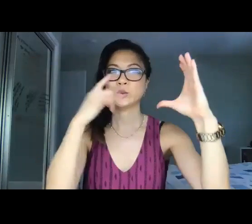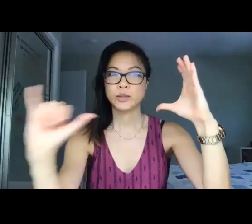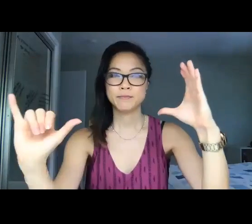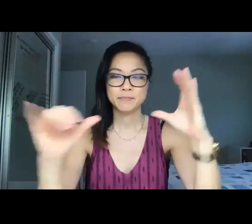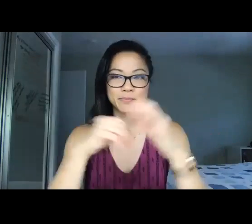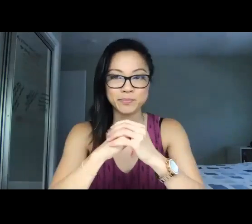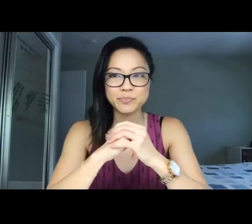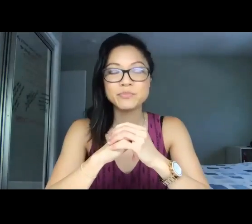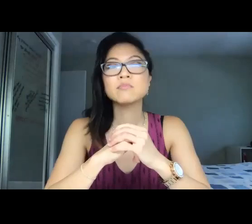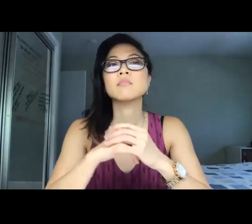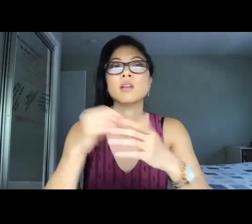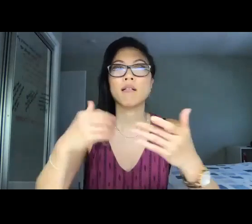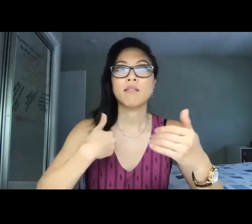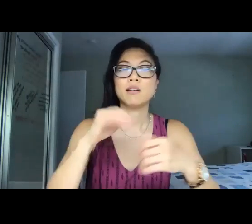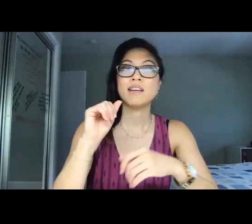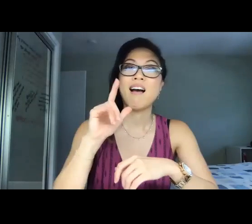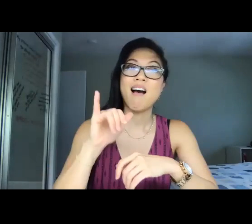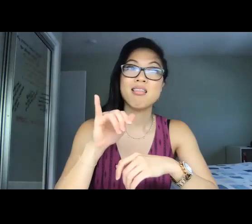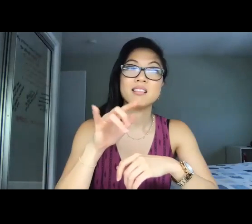beach, director of youth programming at Broadway Dance Center,